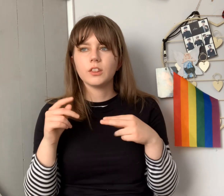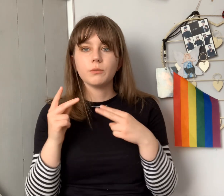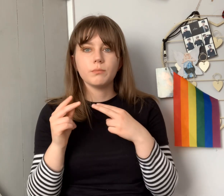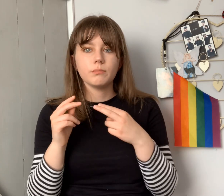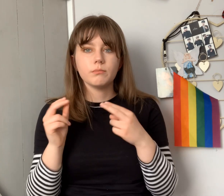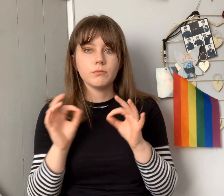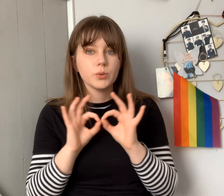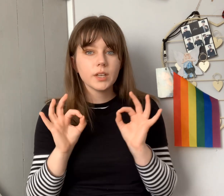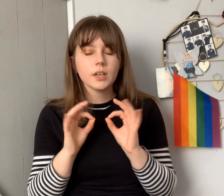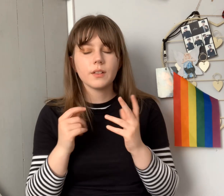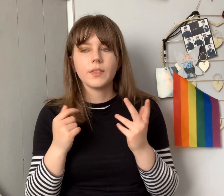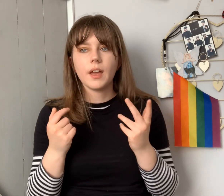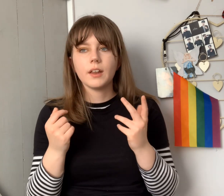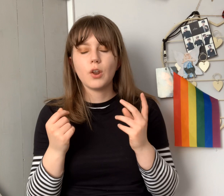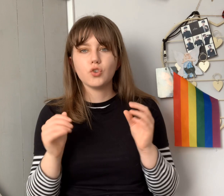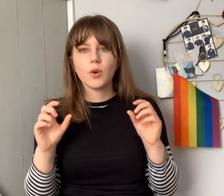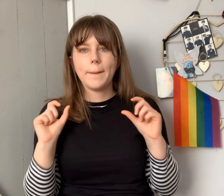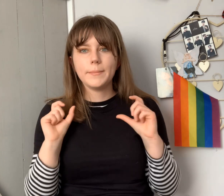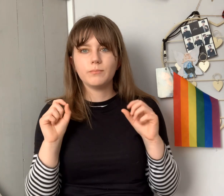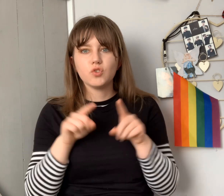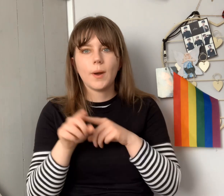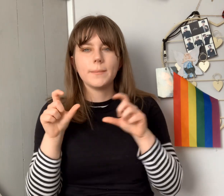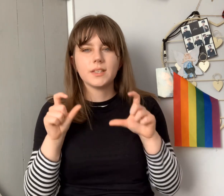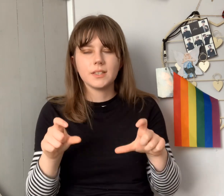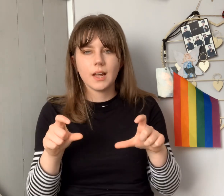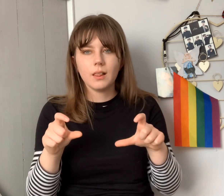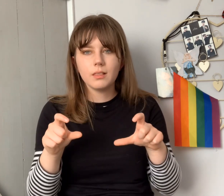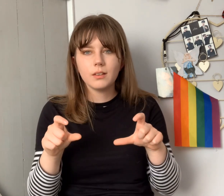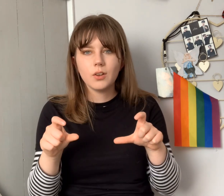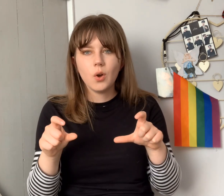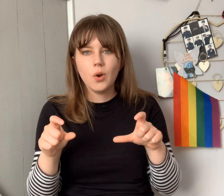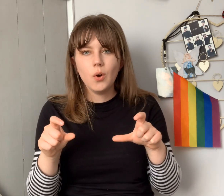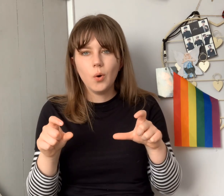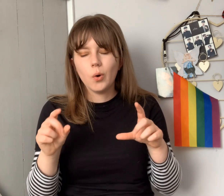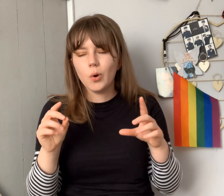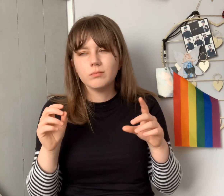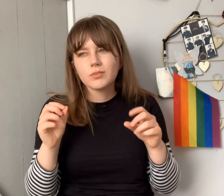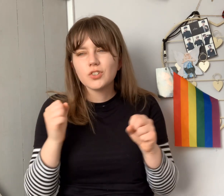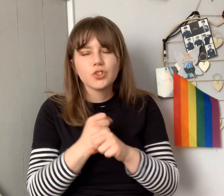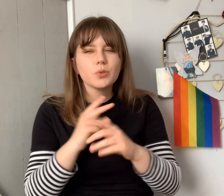Try to be still or do something clever